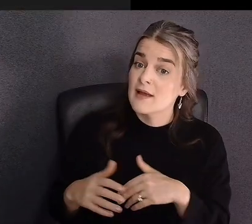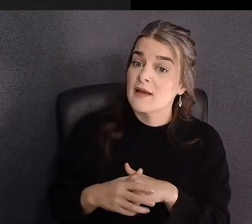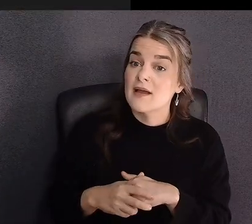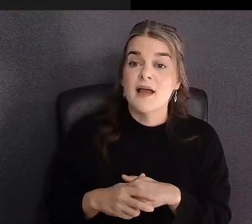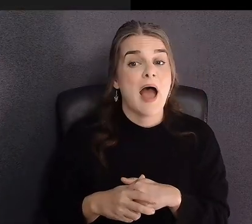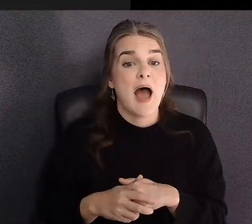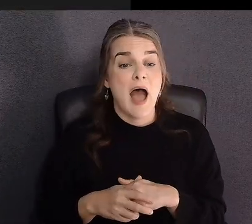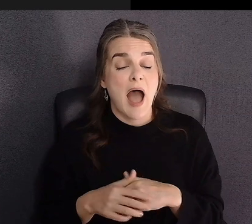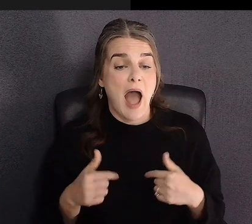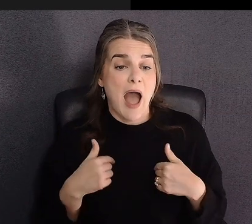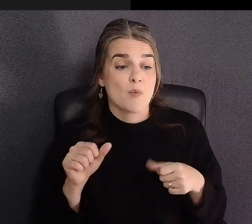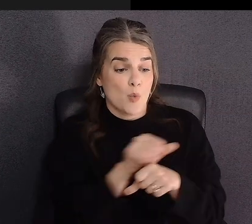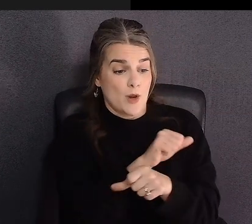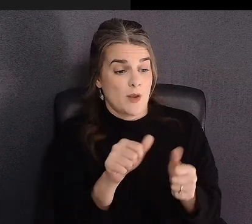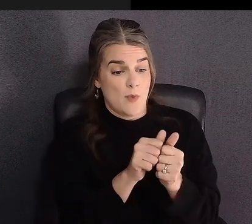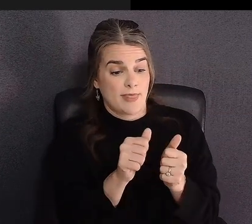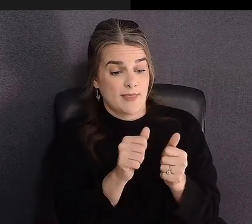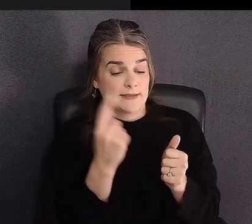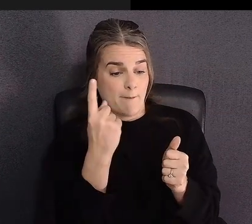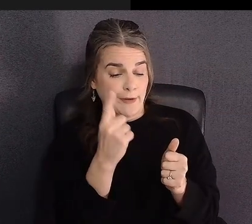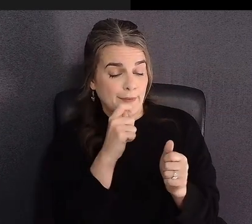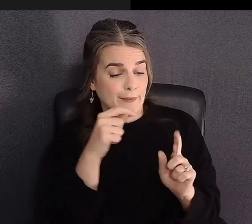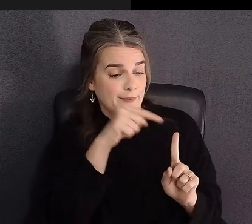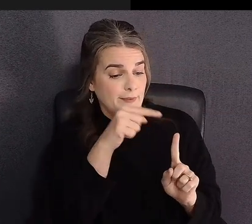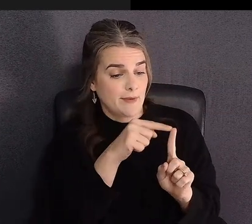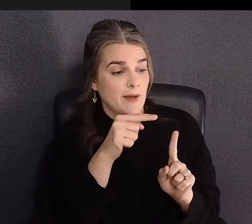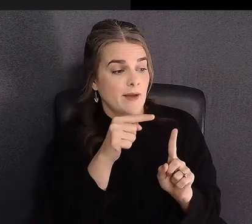who, she'll make some advocacy presentations.